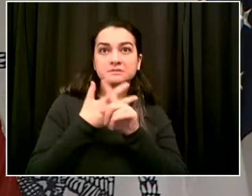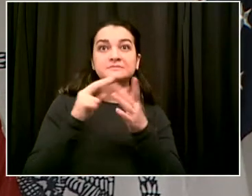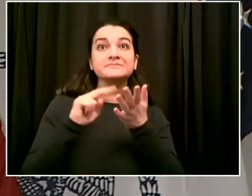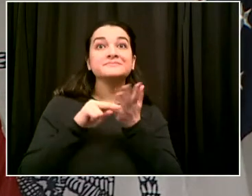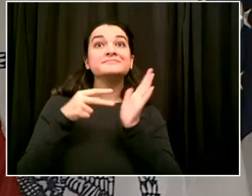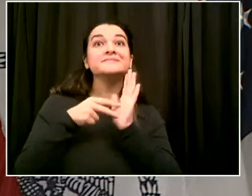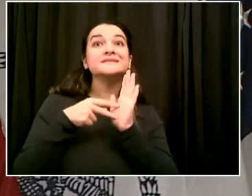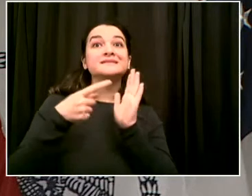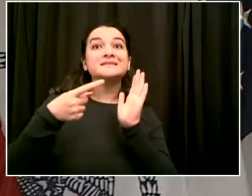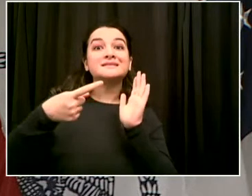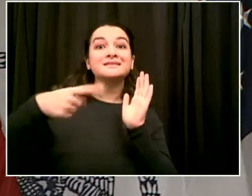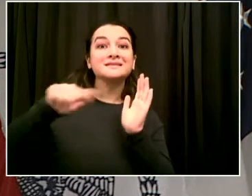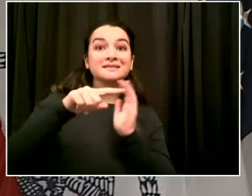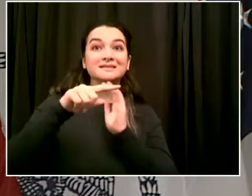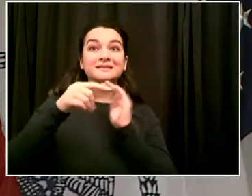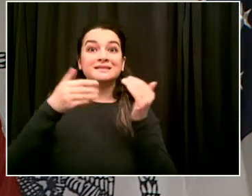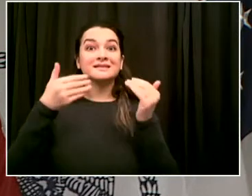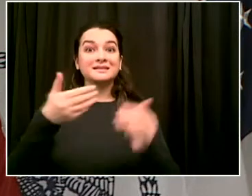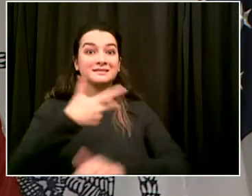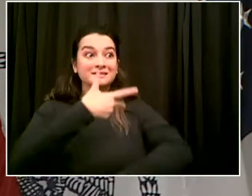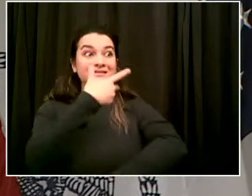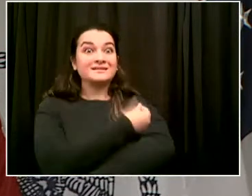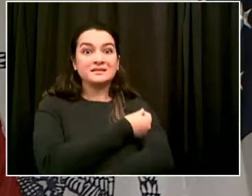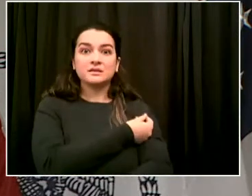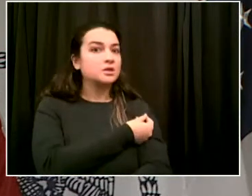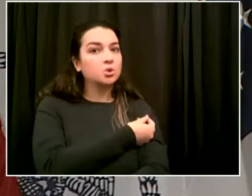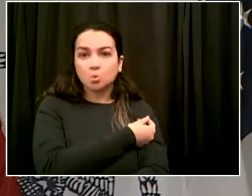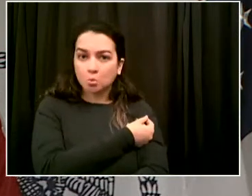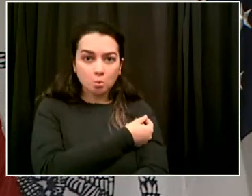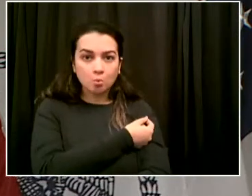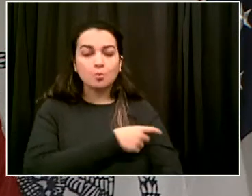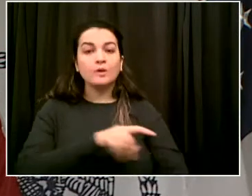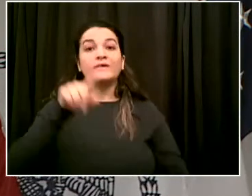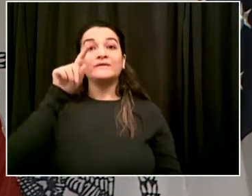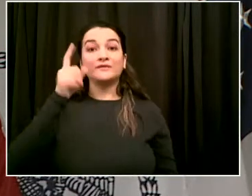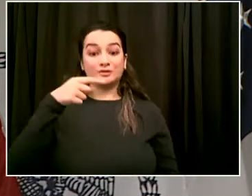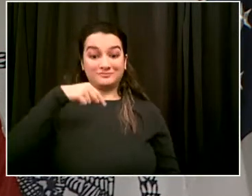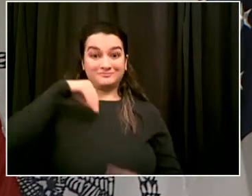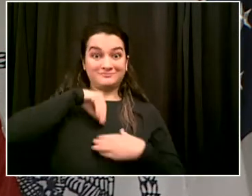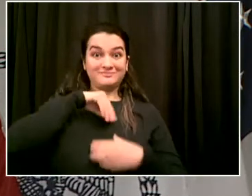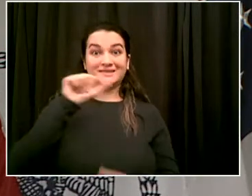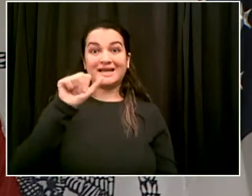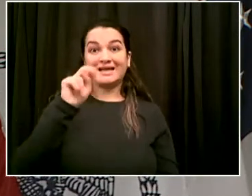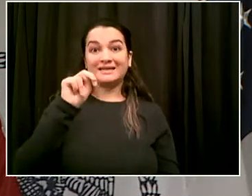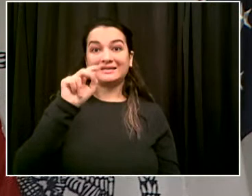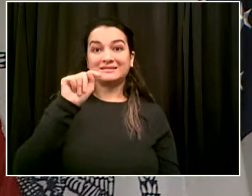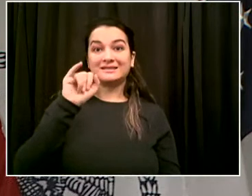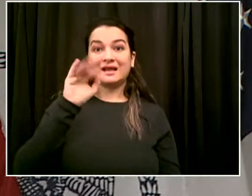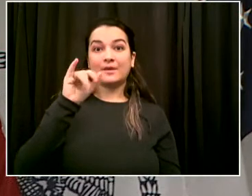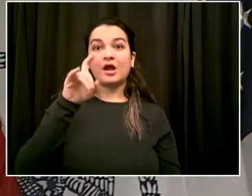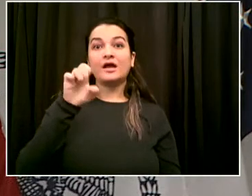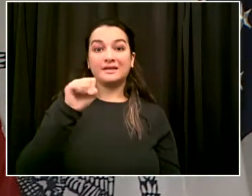A SHORTAGE. IS A VERY COOL FAIR QUESTION I WILL TURN TO DR. CHOKSHI.